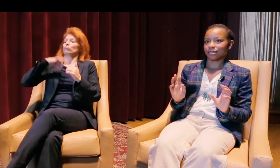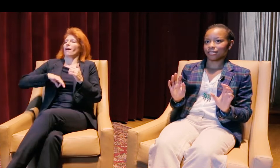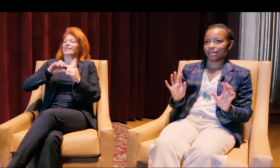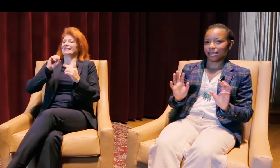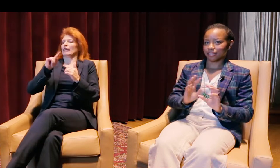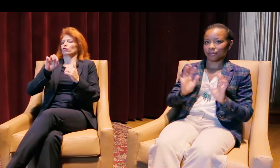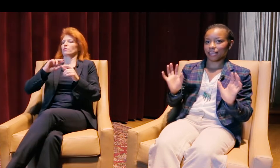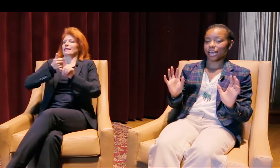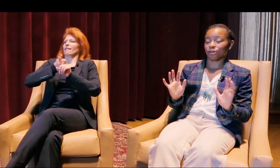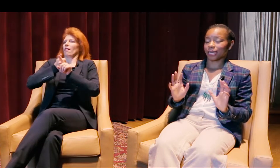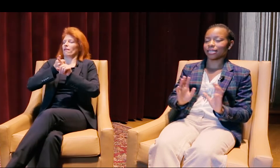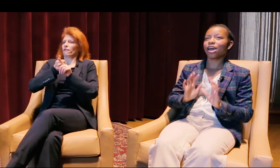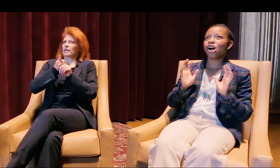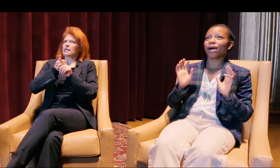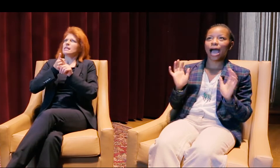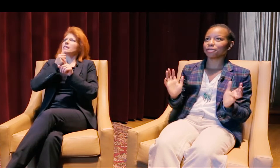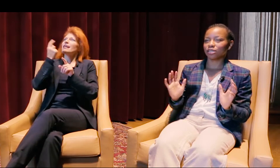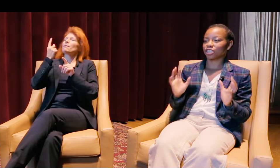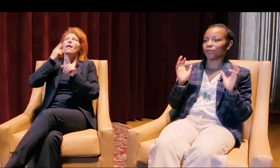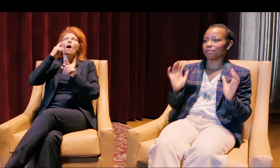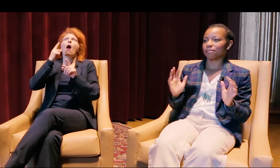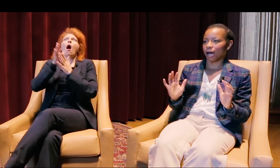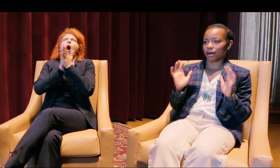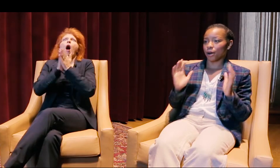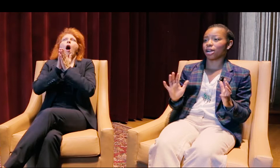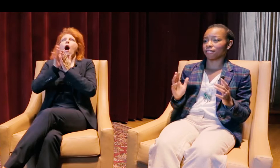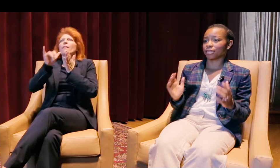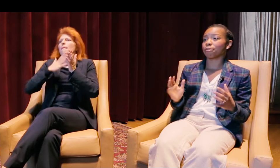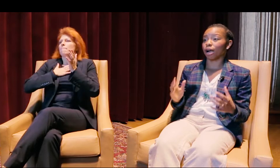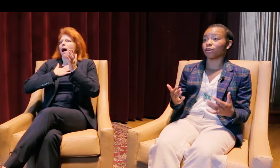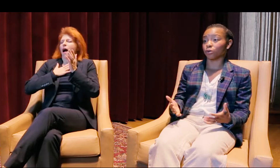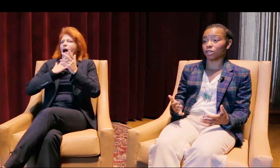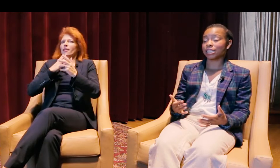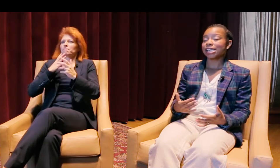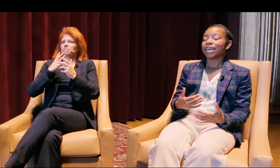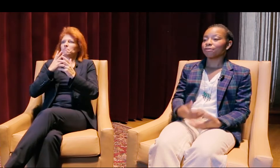wasn't something that I already said, "Oh, I absolutely "just want to be a part of the non-profit world."